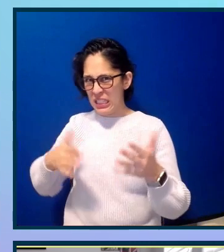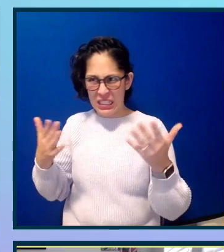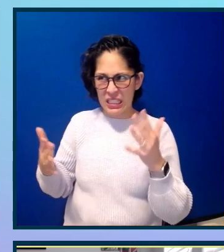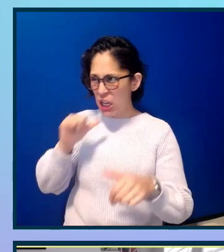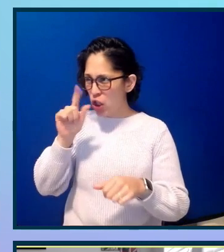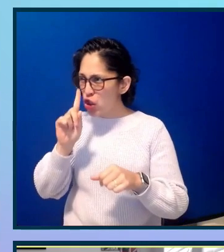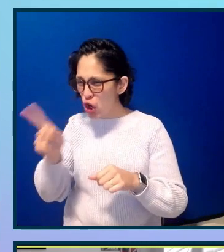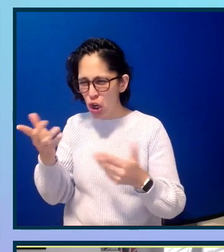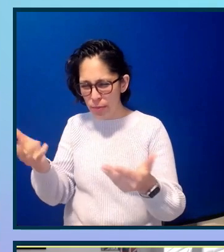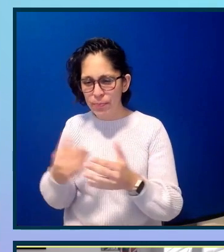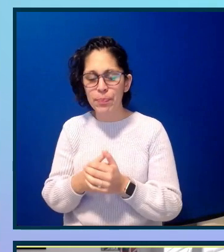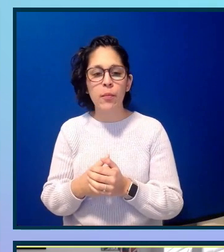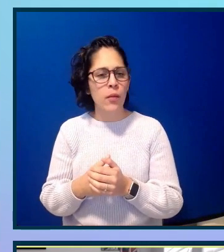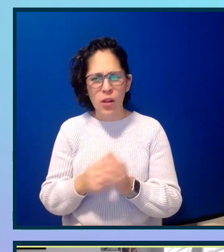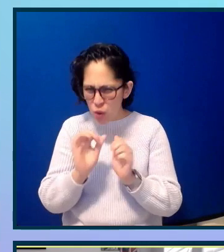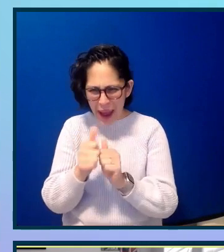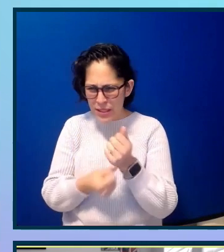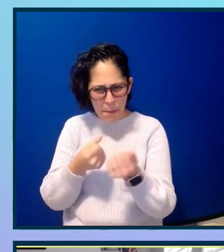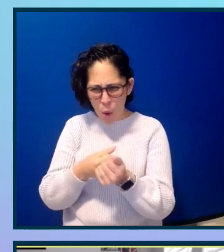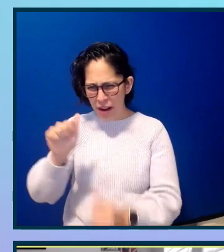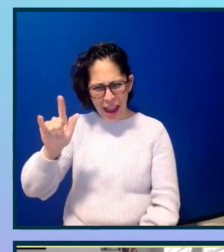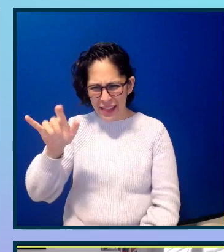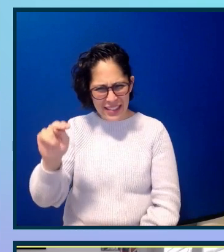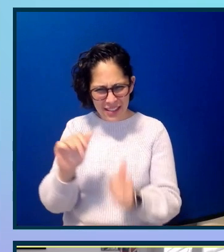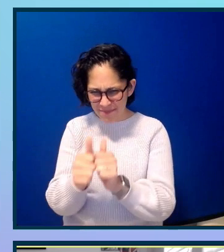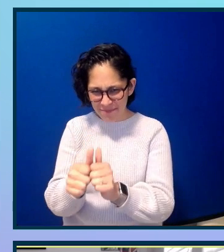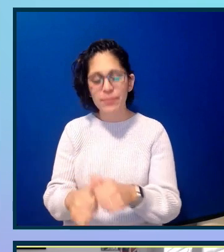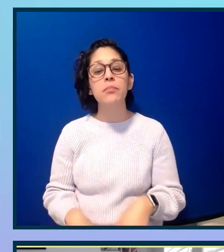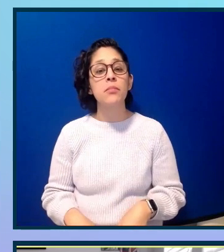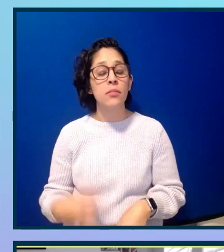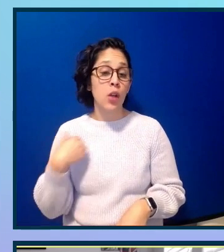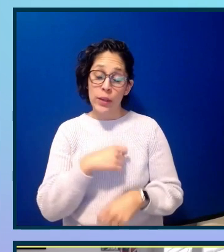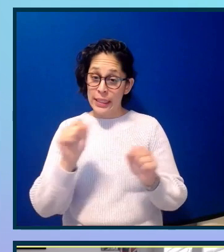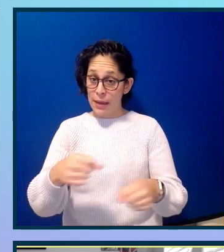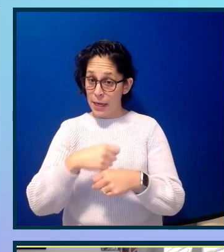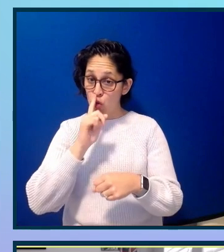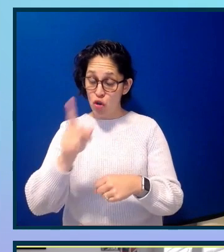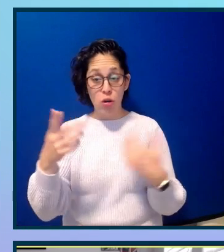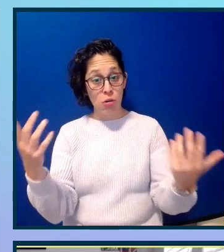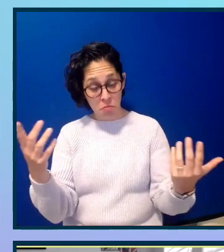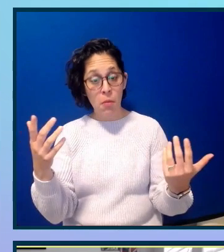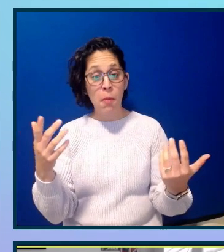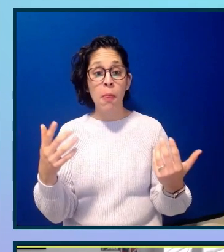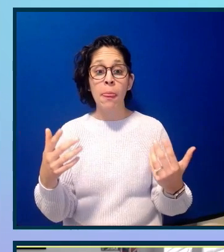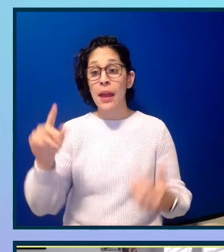So how can we help Allison in this case? Well, we can make sure that a title that says buy